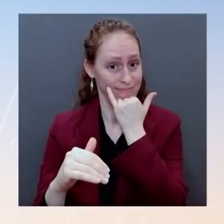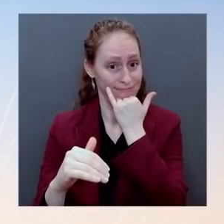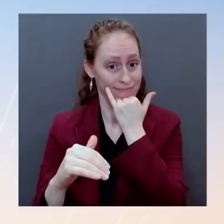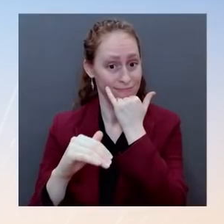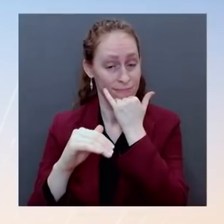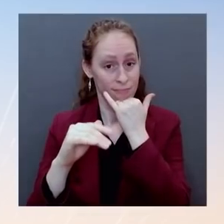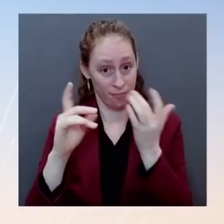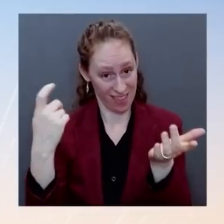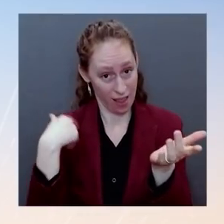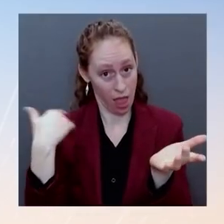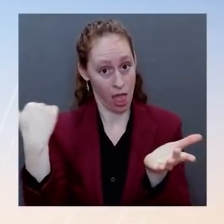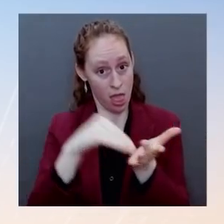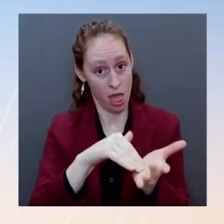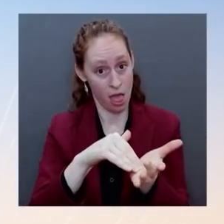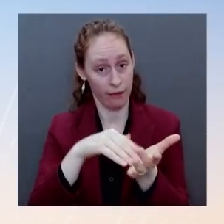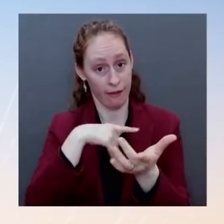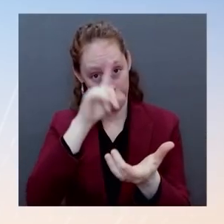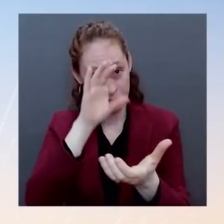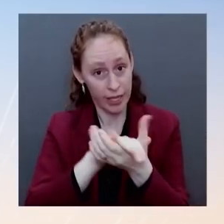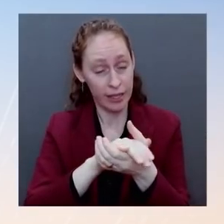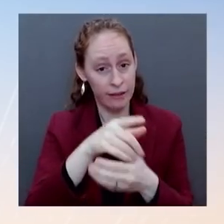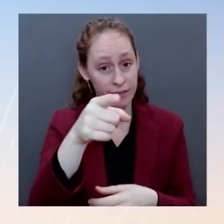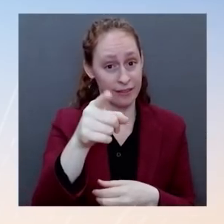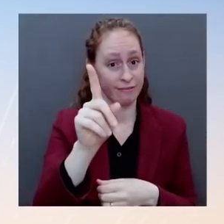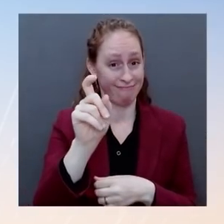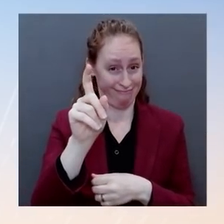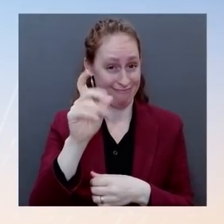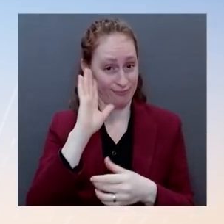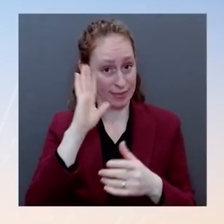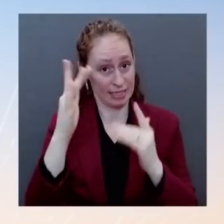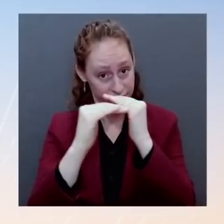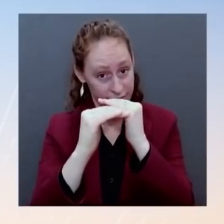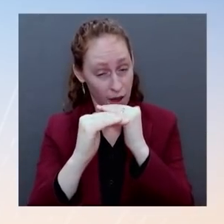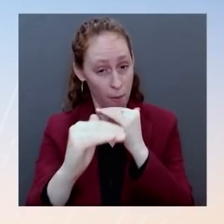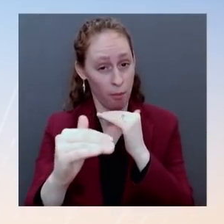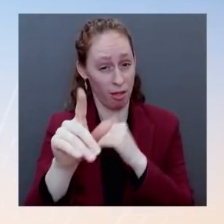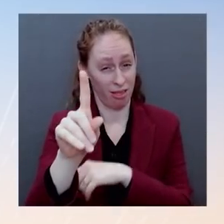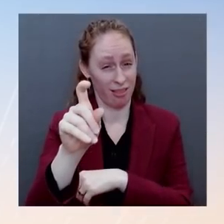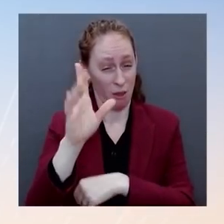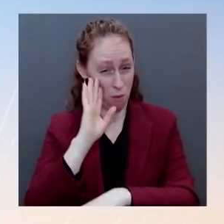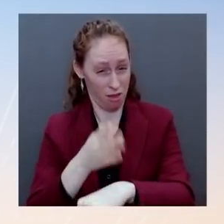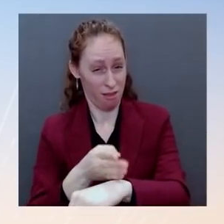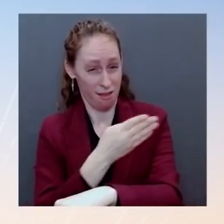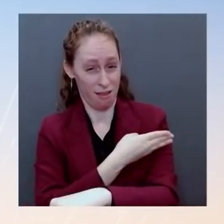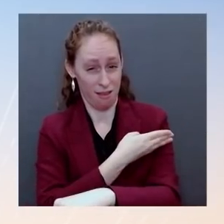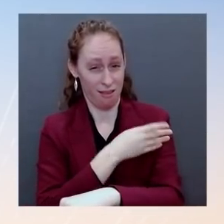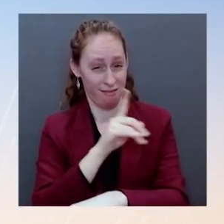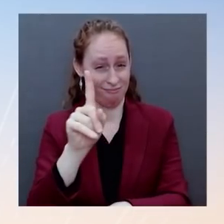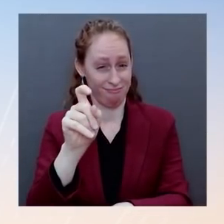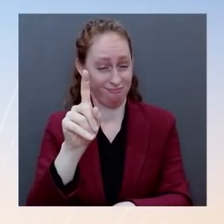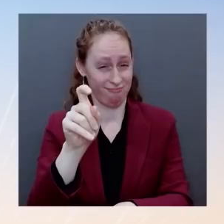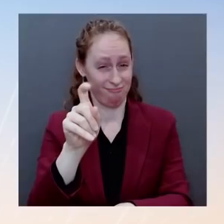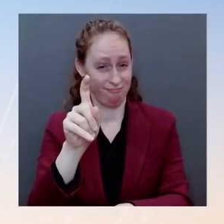Mr. Deese: So, I think that if we look at the situation earlier in the year, a number of projections and forecasts